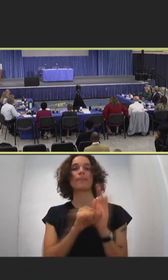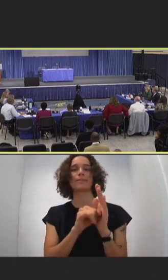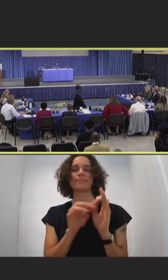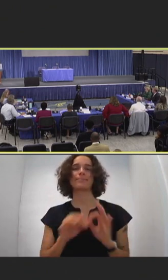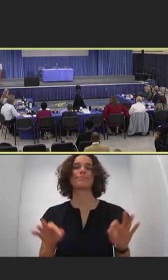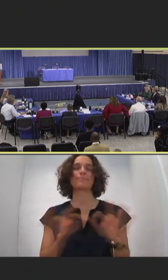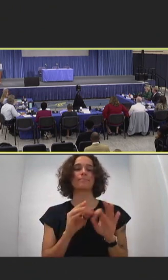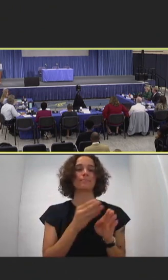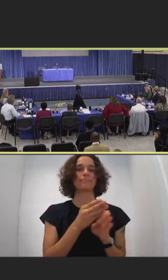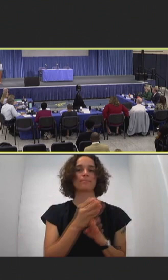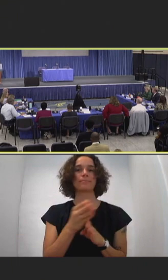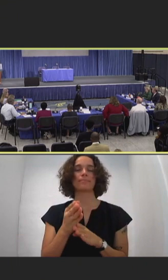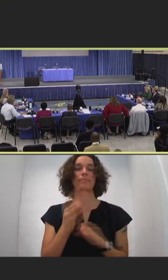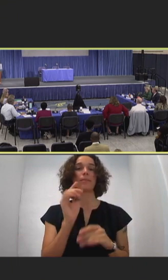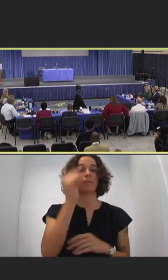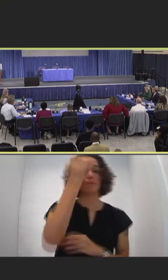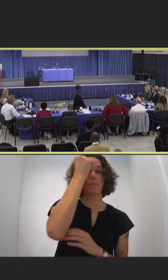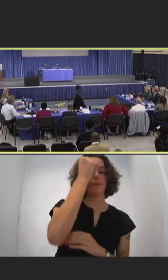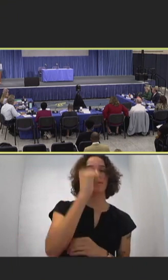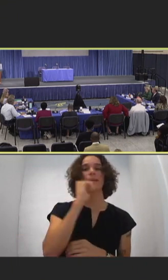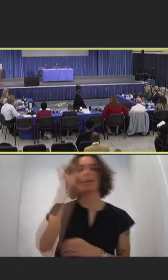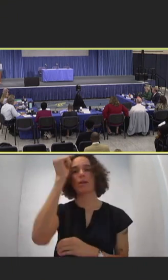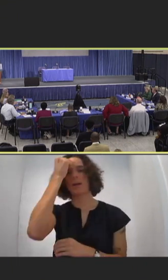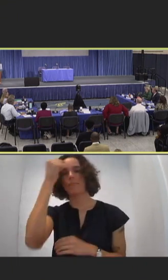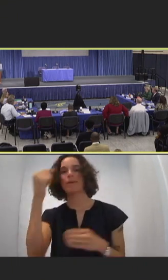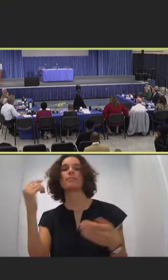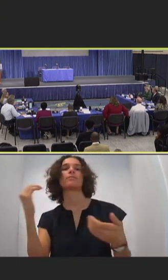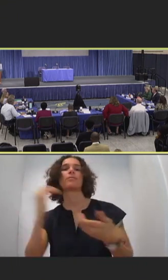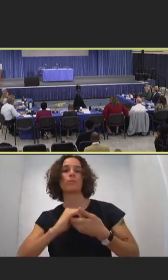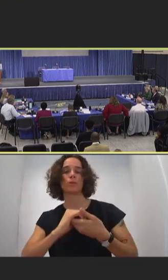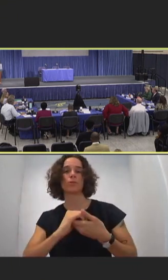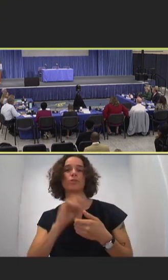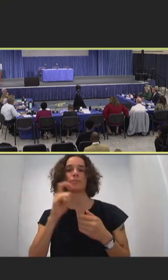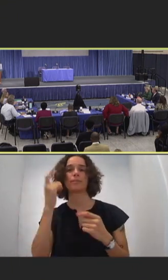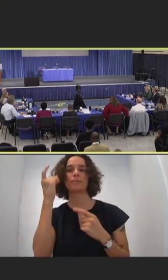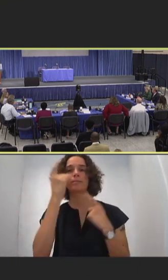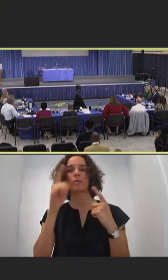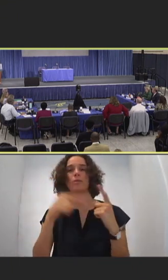and non-government cooperation that should be considered in implementing the National